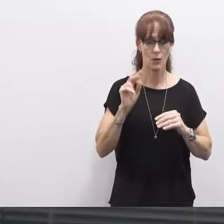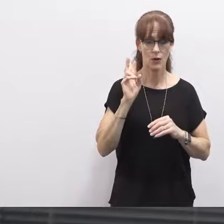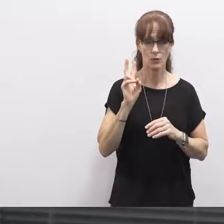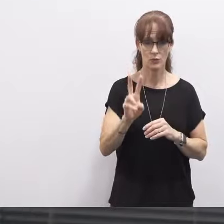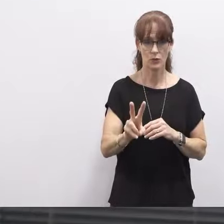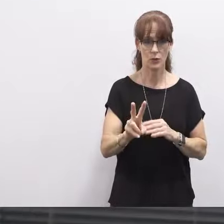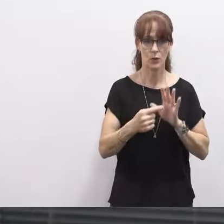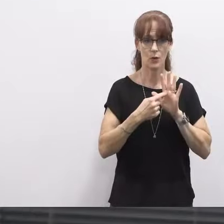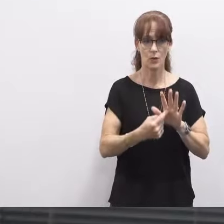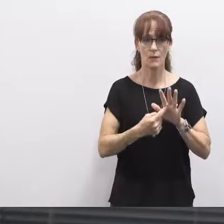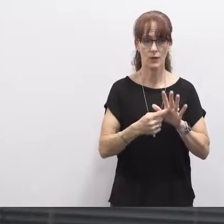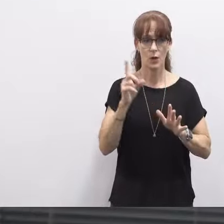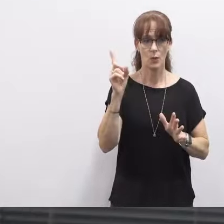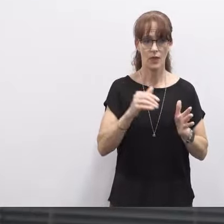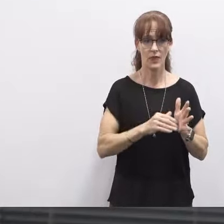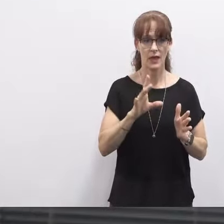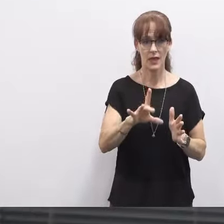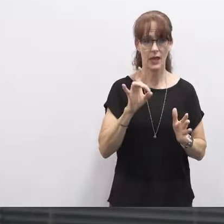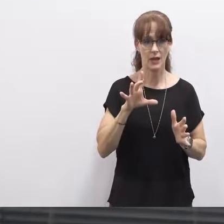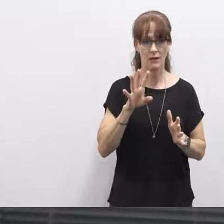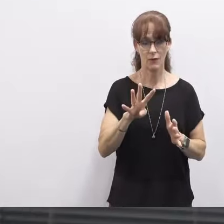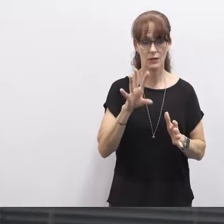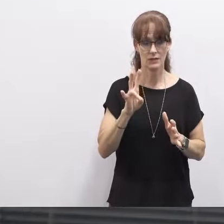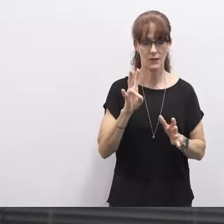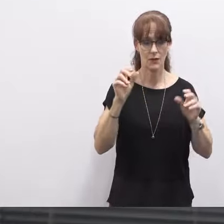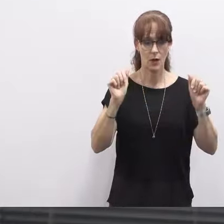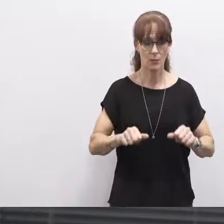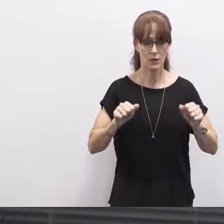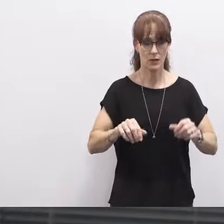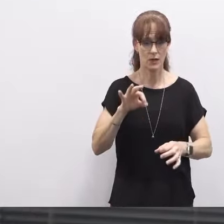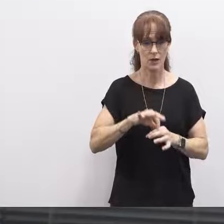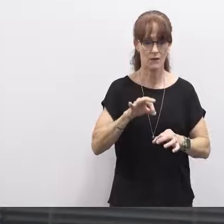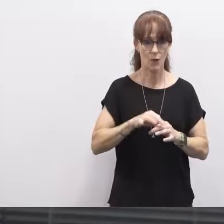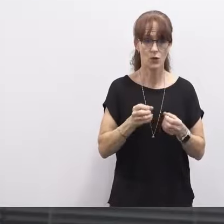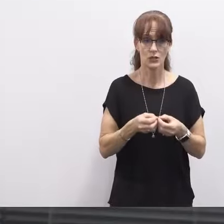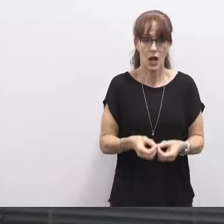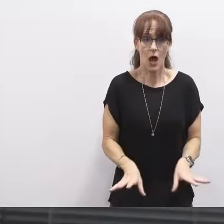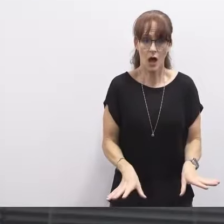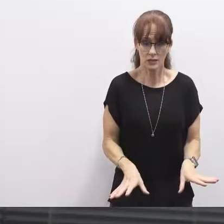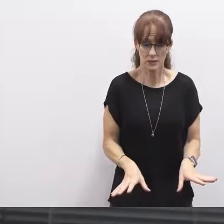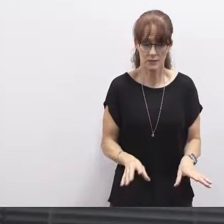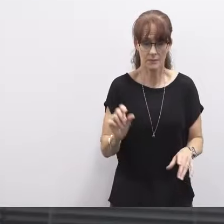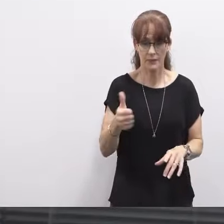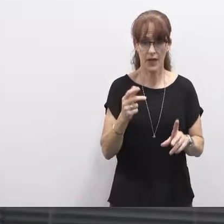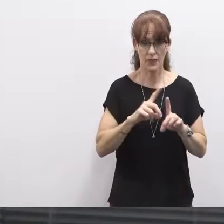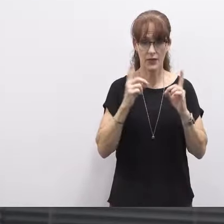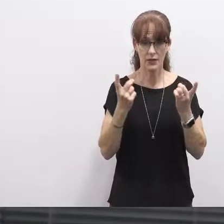it represents 1,847 potential voters lost. In other districts that were based in a higher number